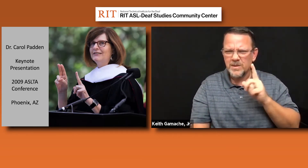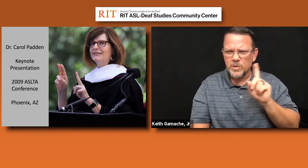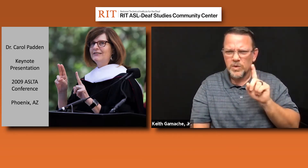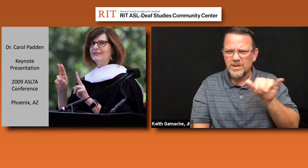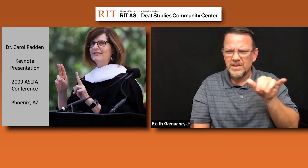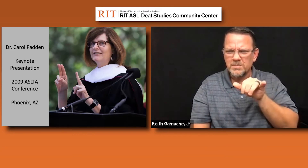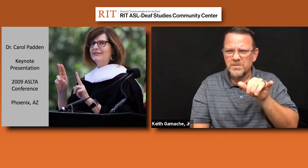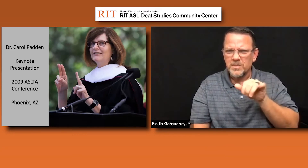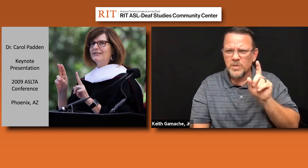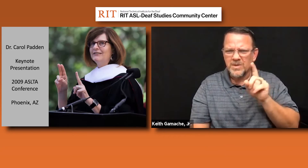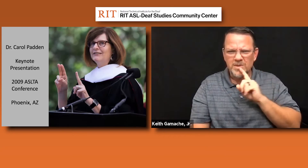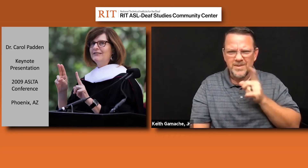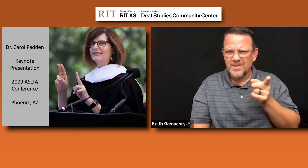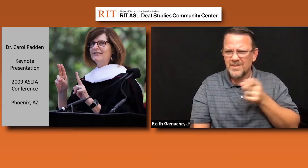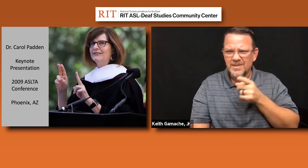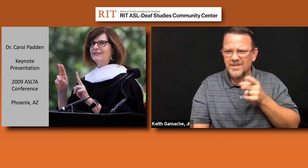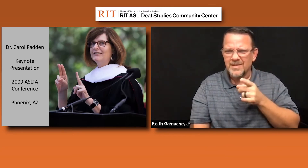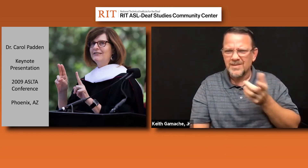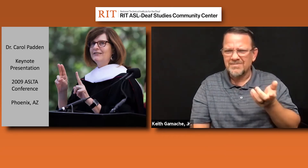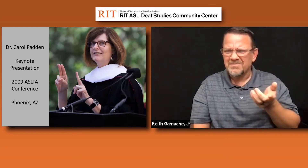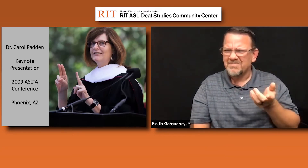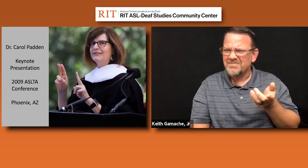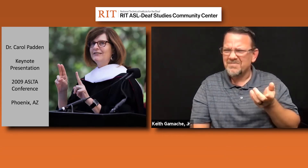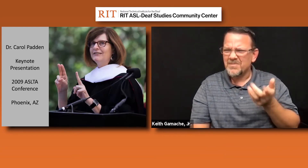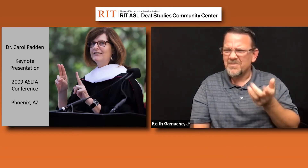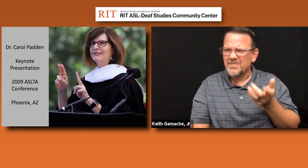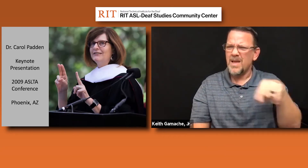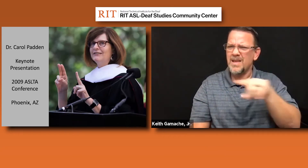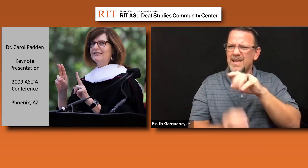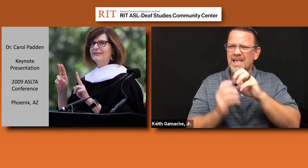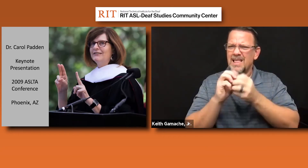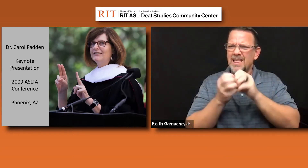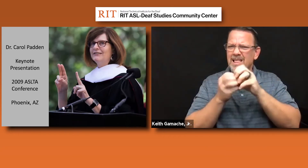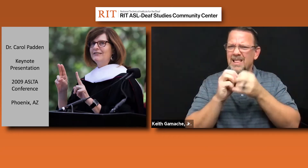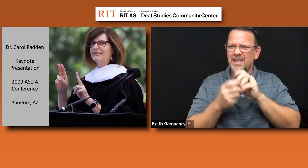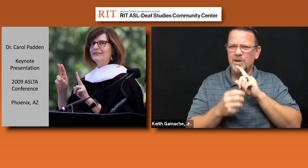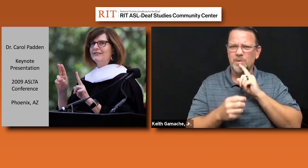"Well, where are the similarities "in how a visual language is represented in the written language?"